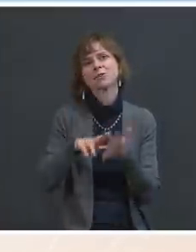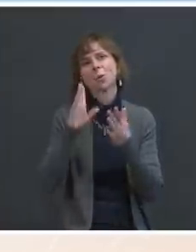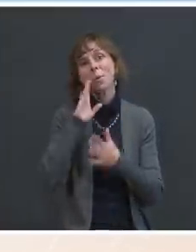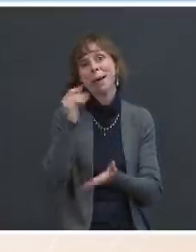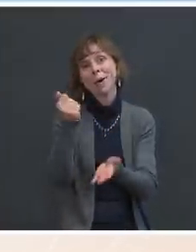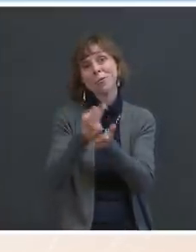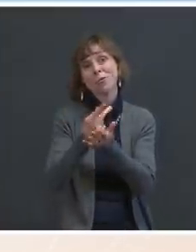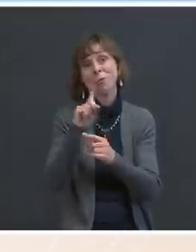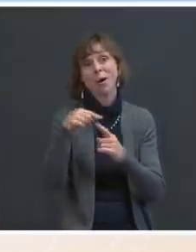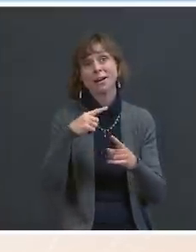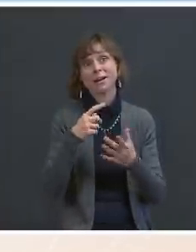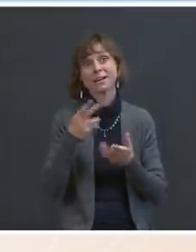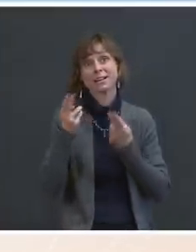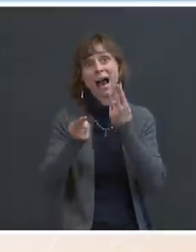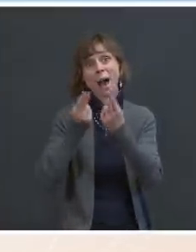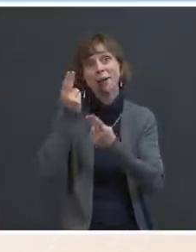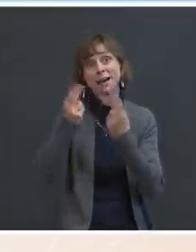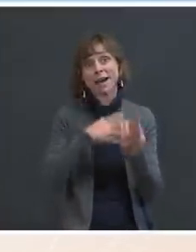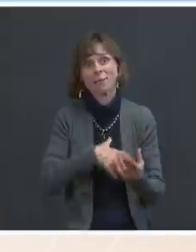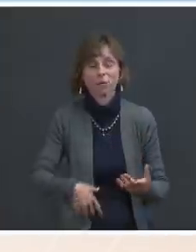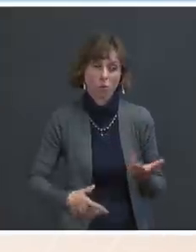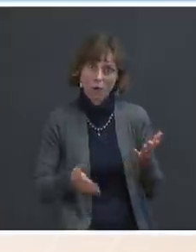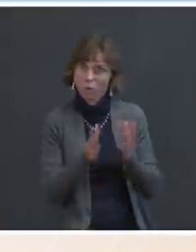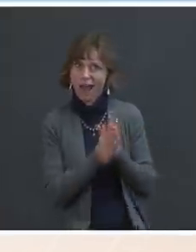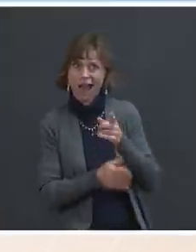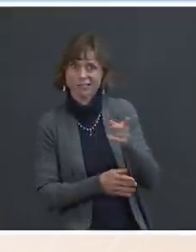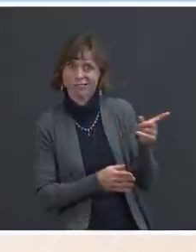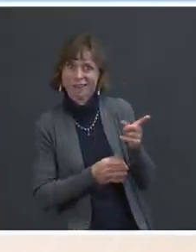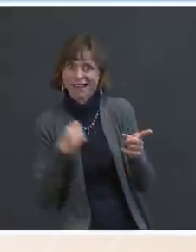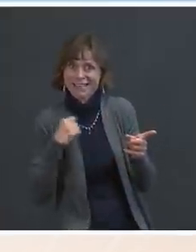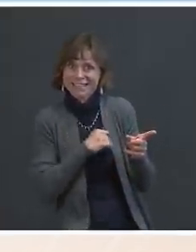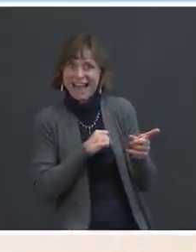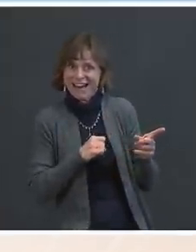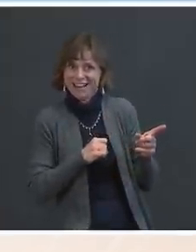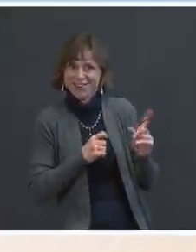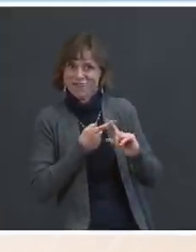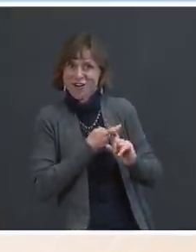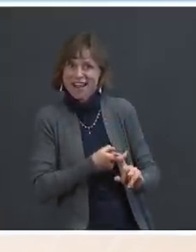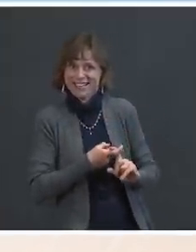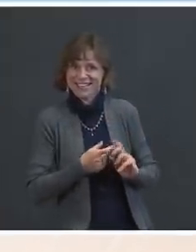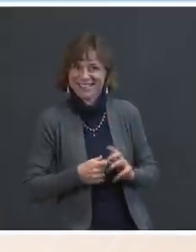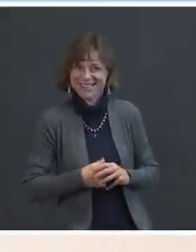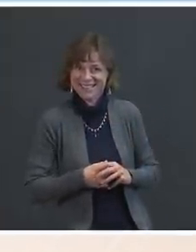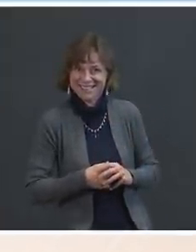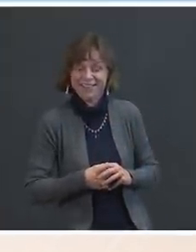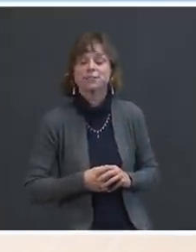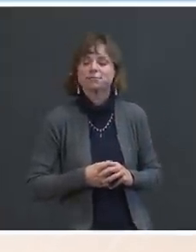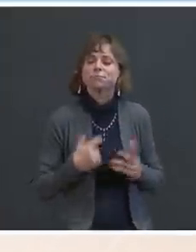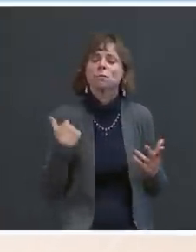Ms. Psaki: Go ask our friends in the Senate. We expect that some will move forward with -- and we are hopeful, I should say,